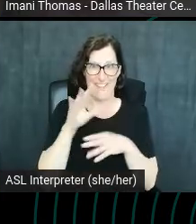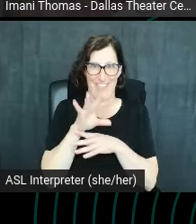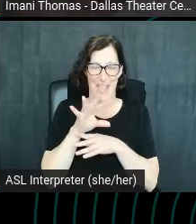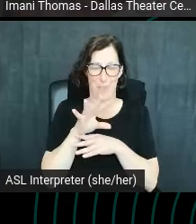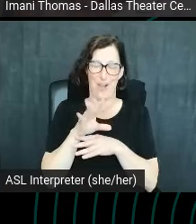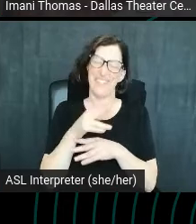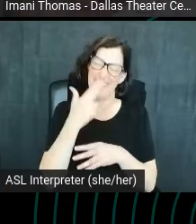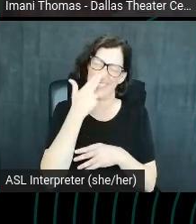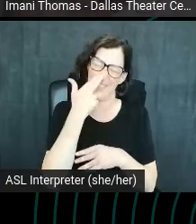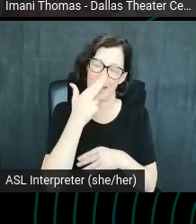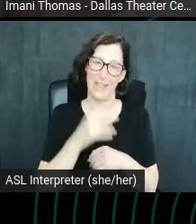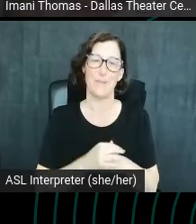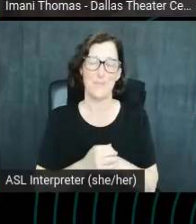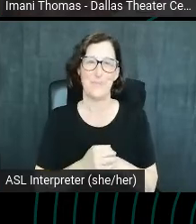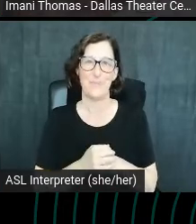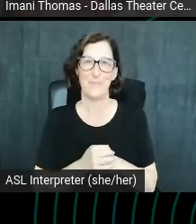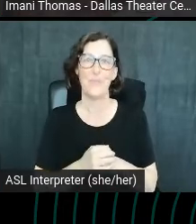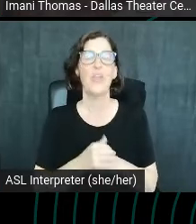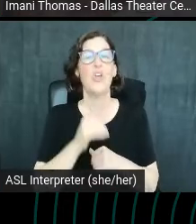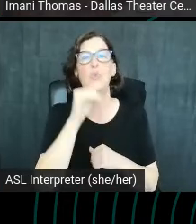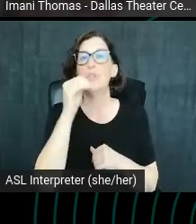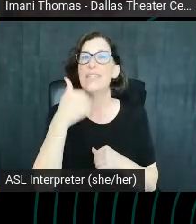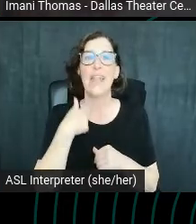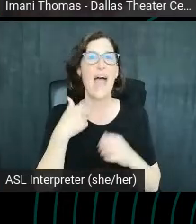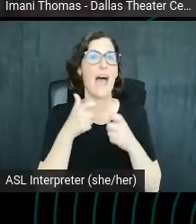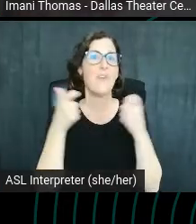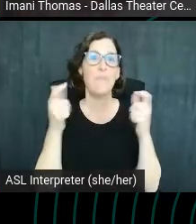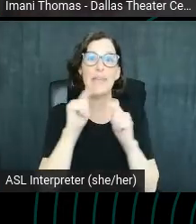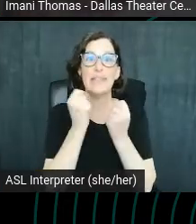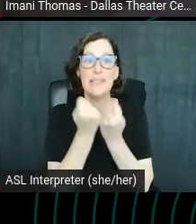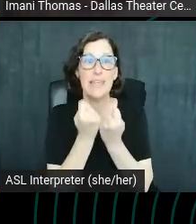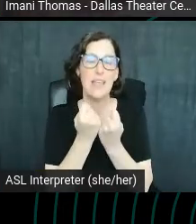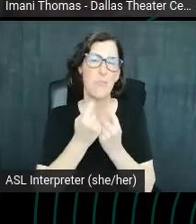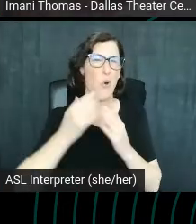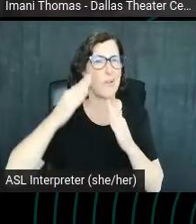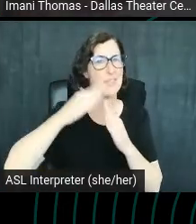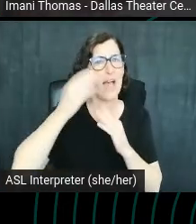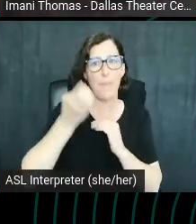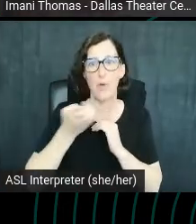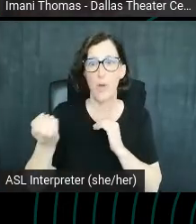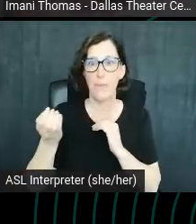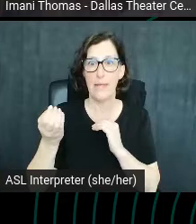Yeah, we didn't have a big team or super high tech equipment, and our budget was microscopic,